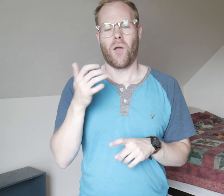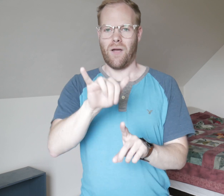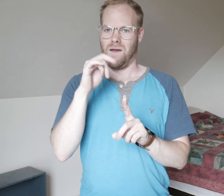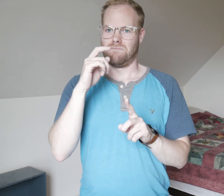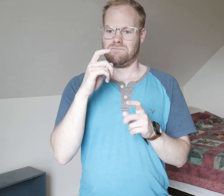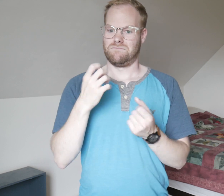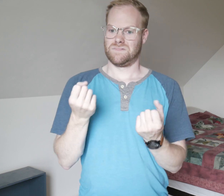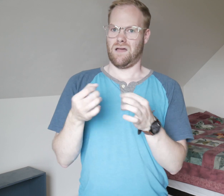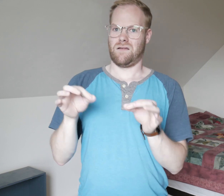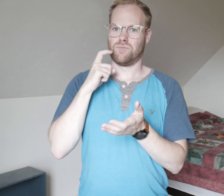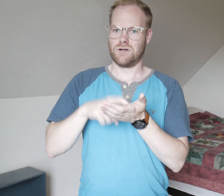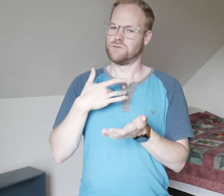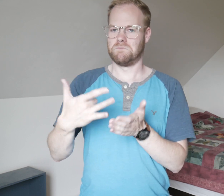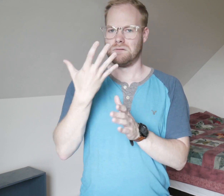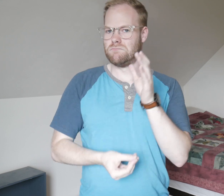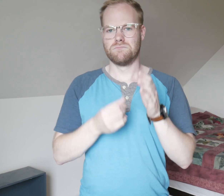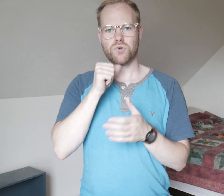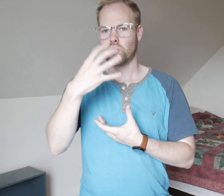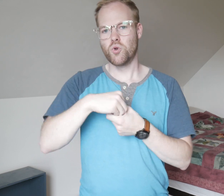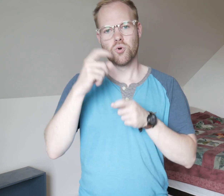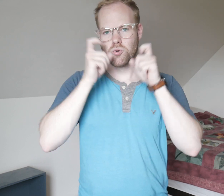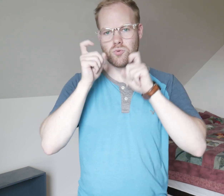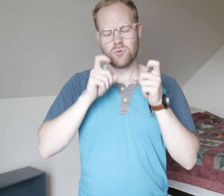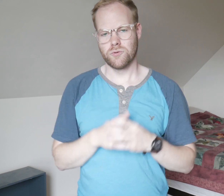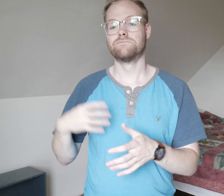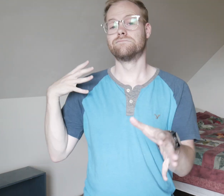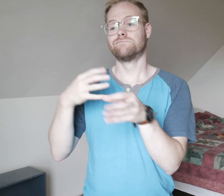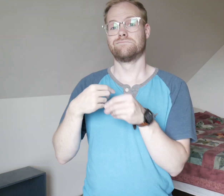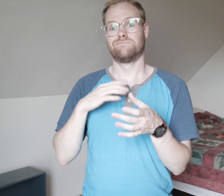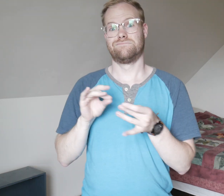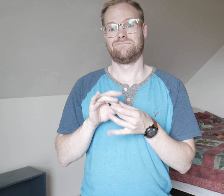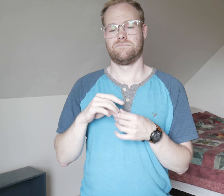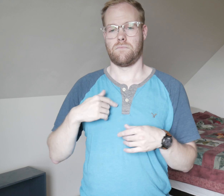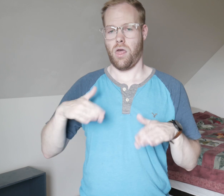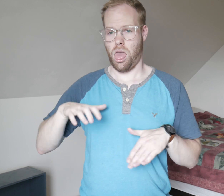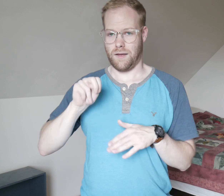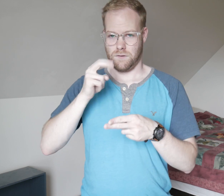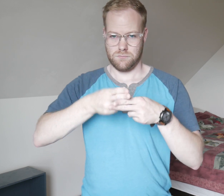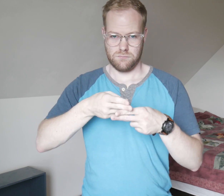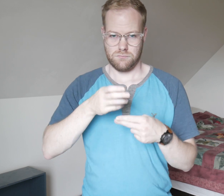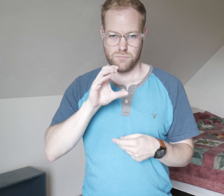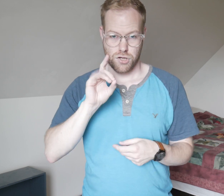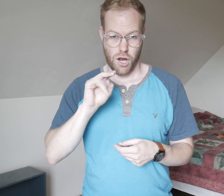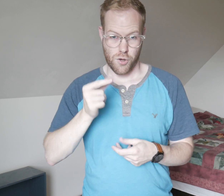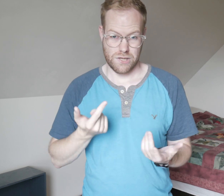That sign language recognition tends to be missing that and not include expressions. All of what I've said so far, I haven't even mentioned coding.